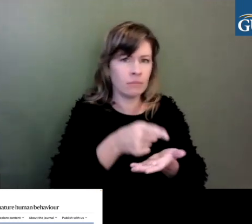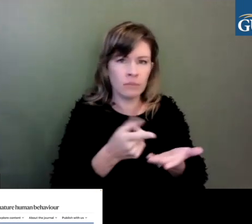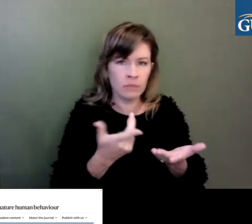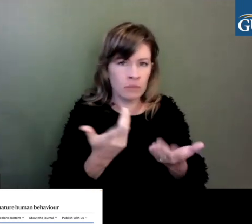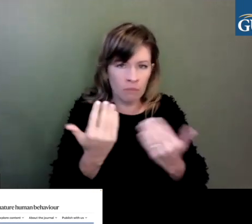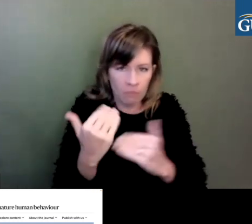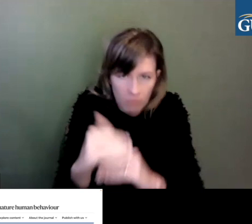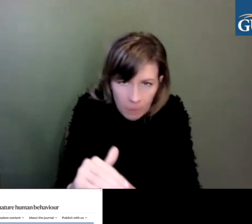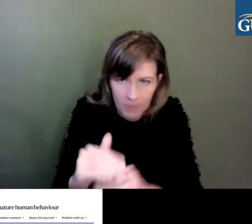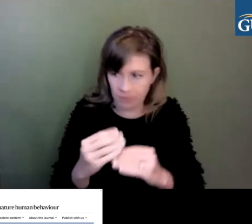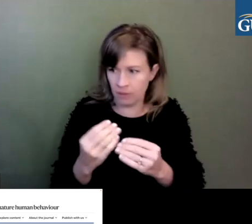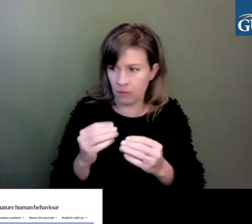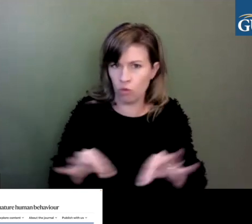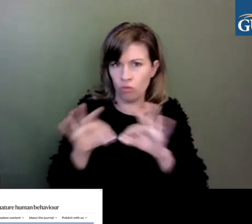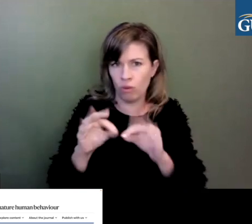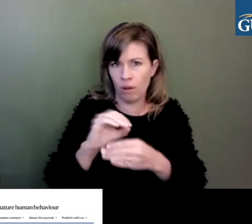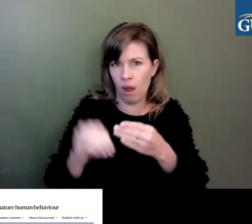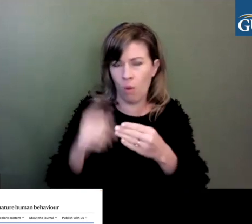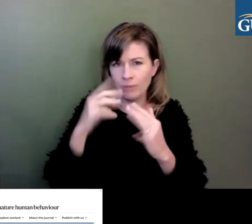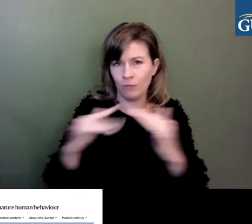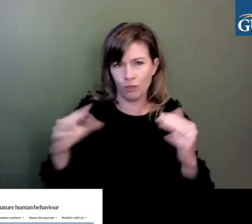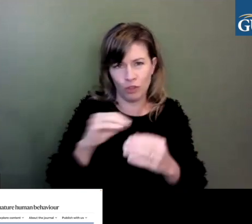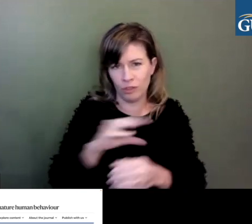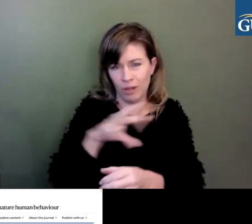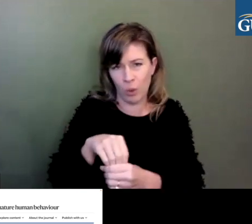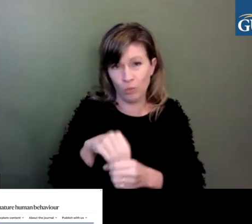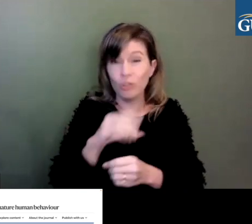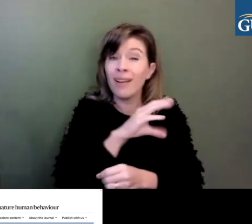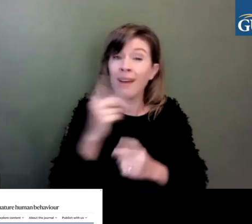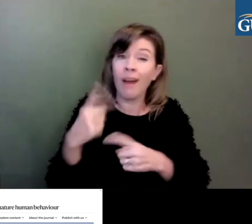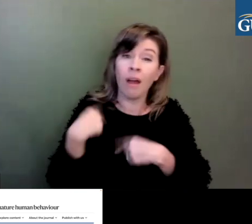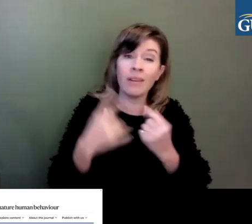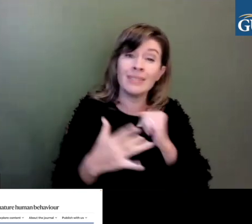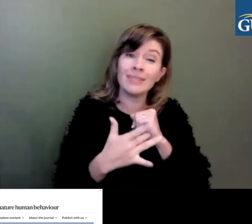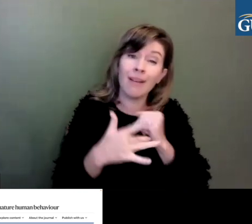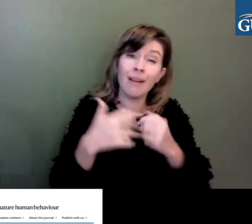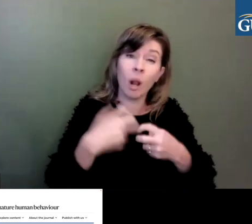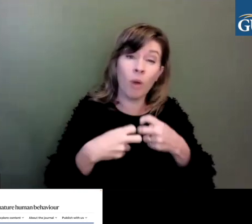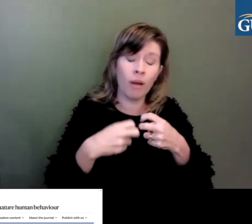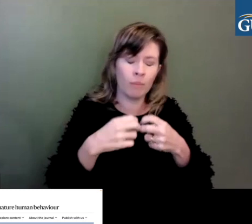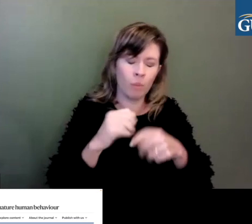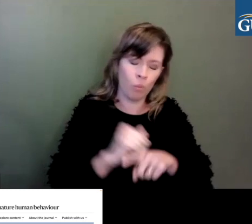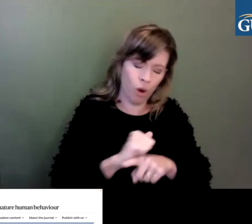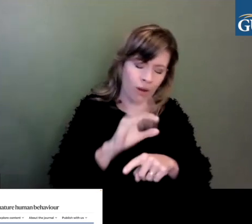inclusion. We also know the longstanding technical